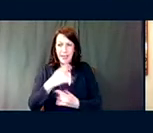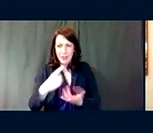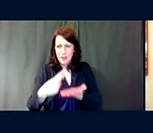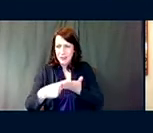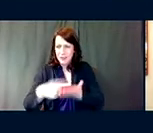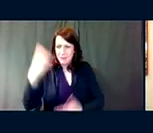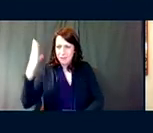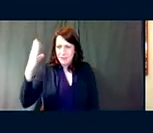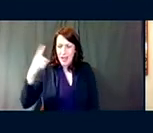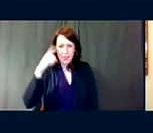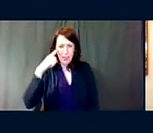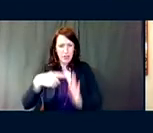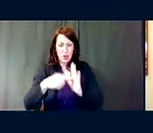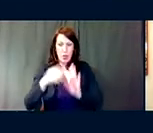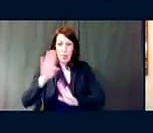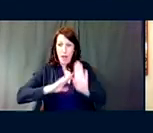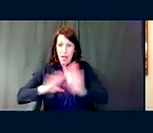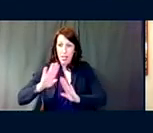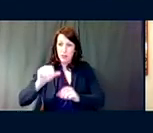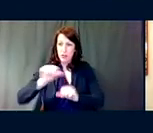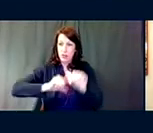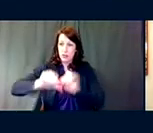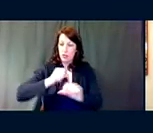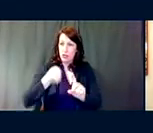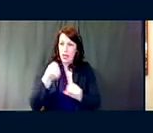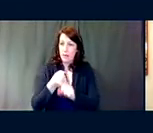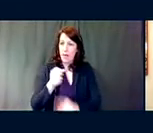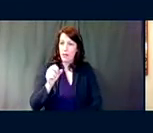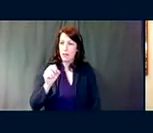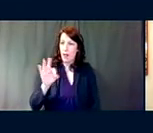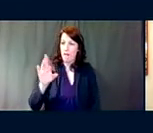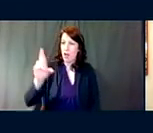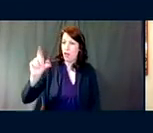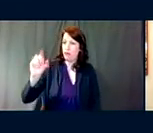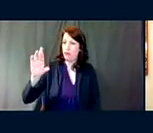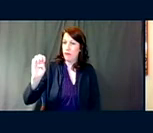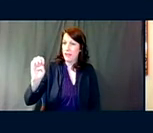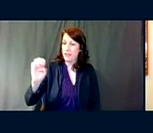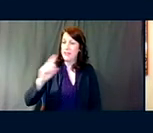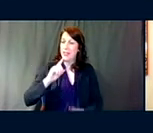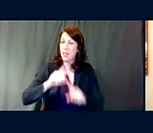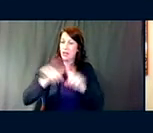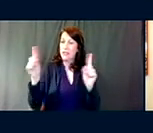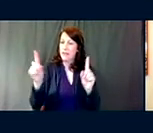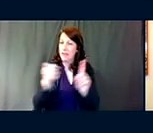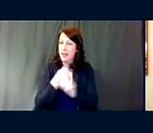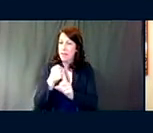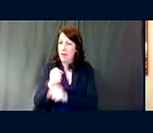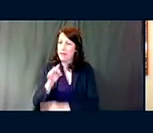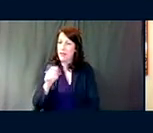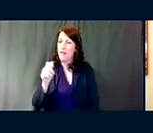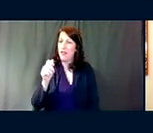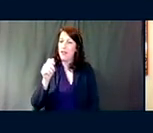THANK YOU, DR. KITTLES, AN INTERESTING TALK THAT SHOWED THE BIOLOGICAL AND SOCIAL IMPACT OF RACE, THERE MAY BE DIFFERENTIAL